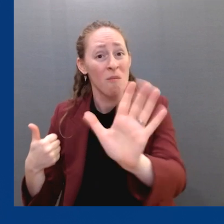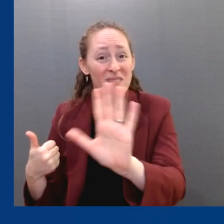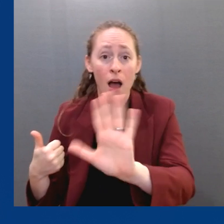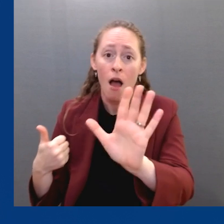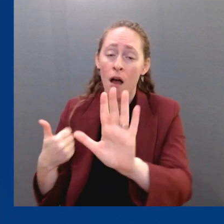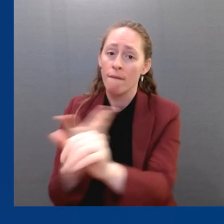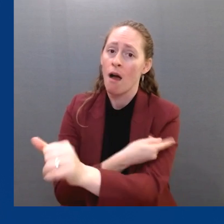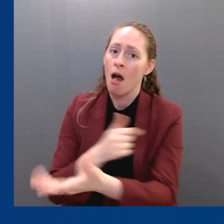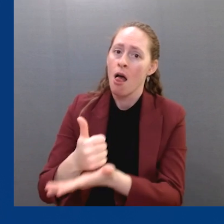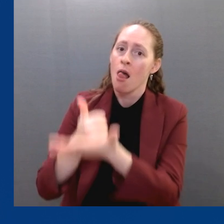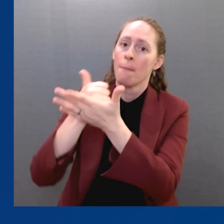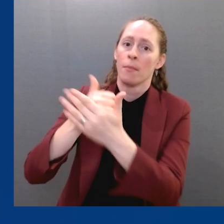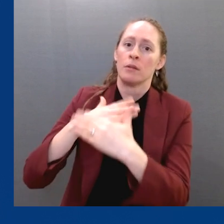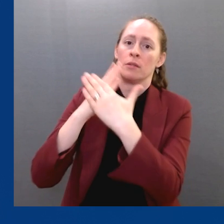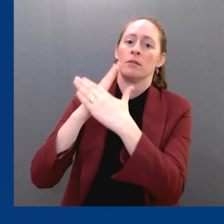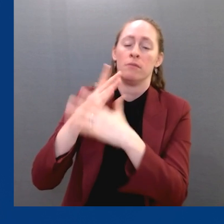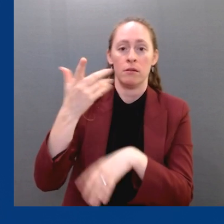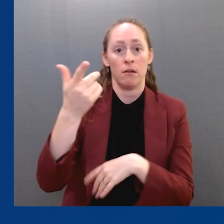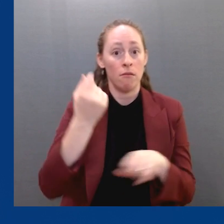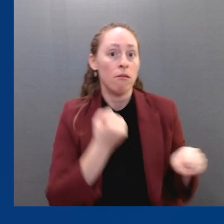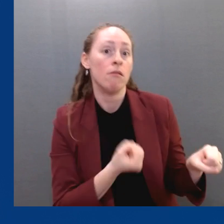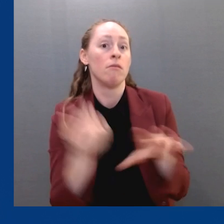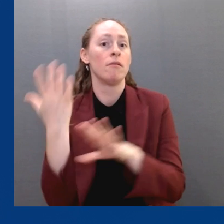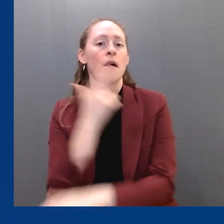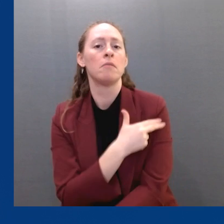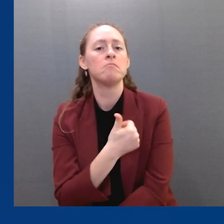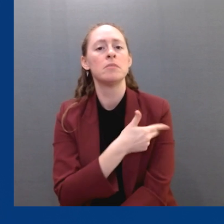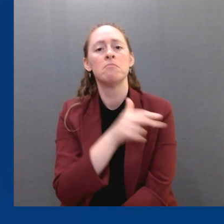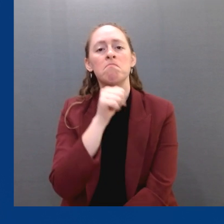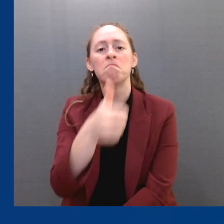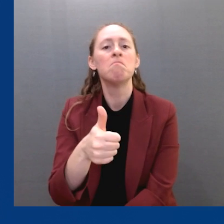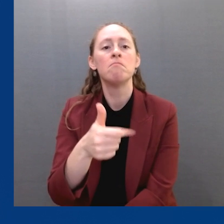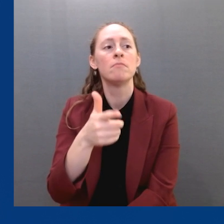or at all compared to other occurrence of variants.